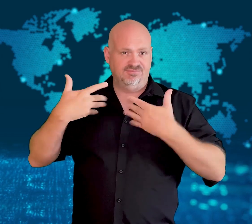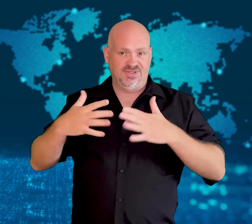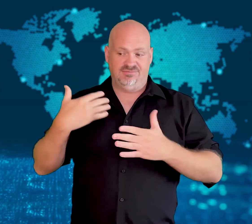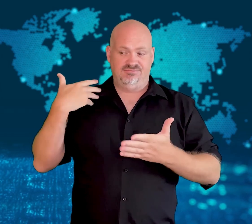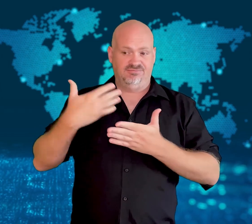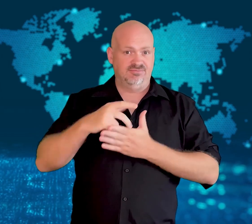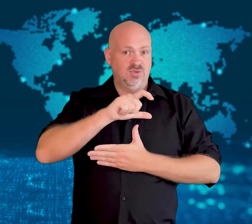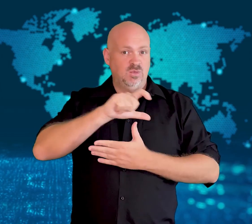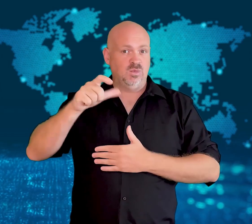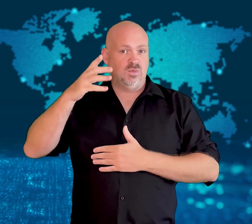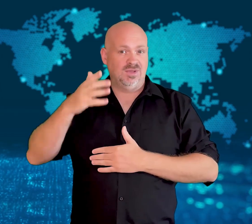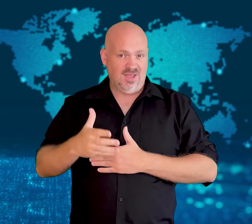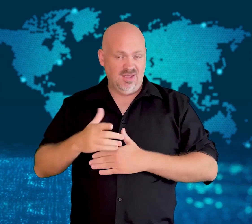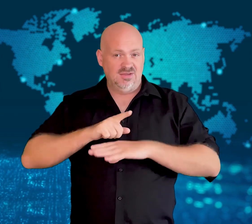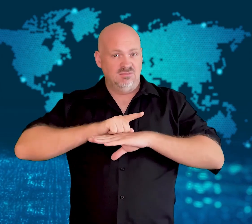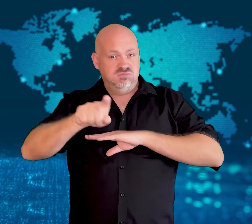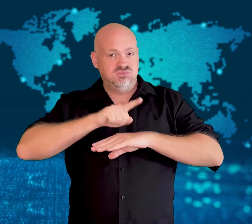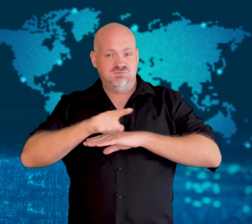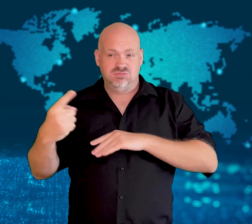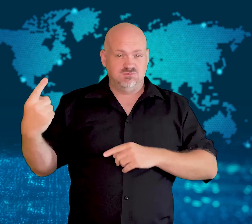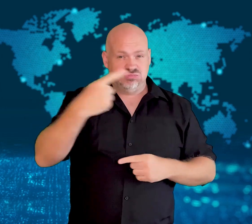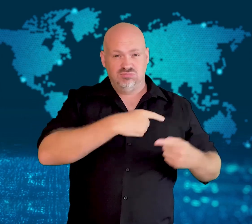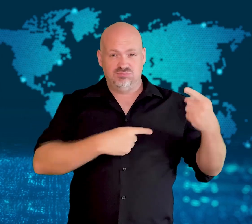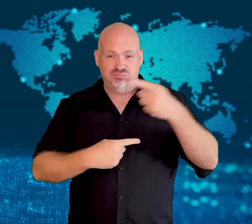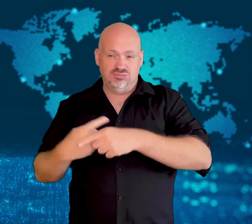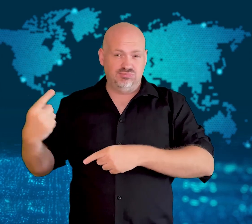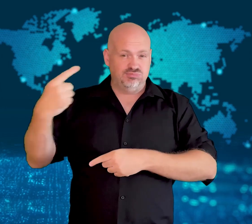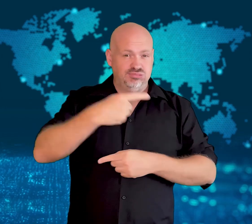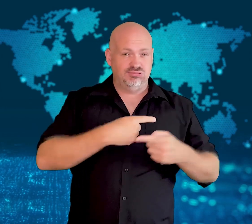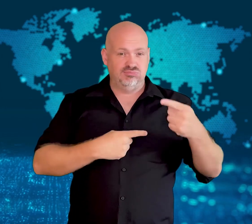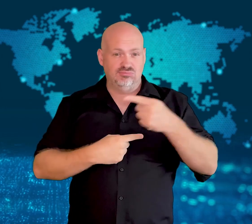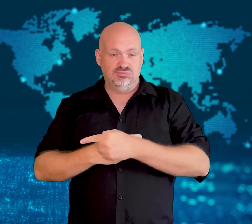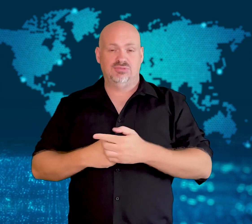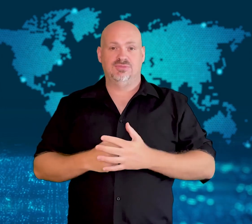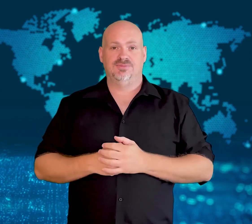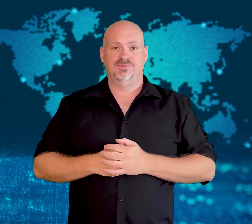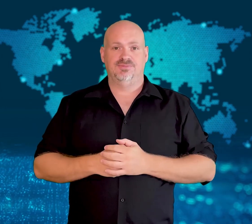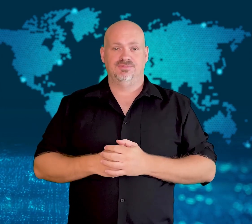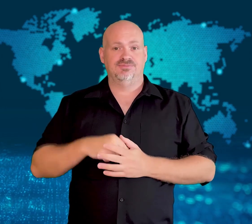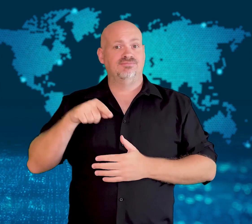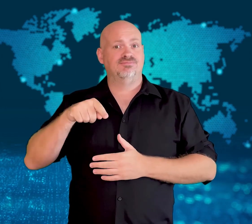The fighting began when Israel killed a senior commander of the Palestinian